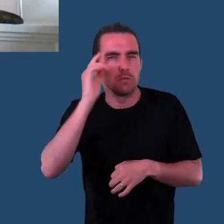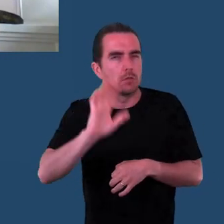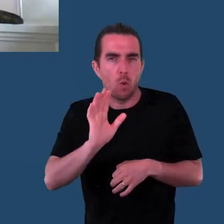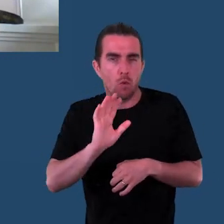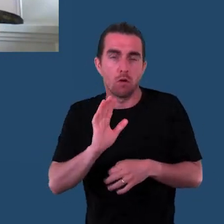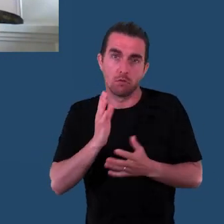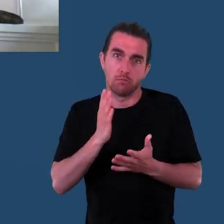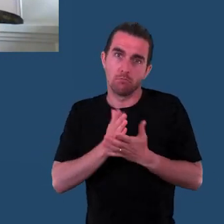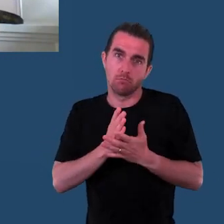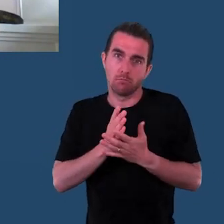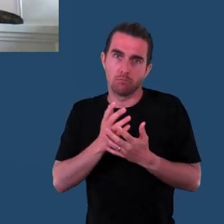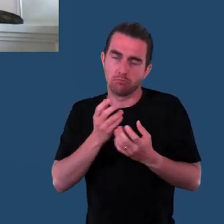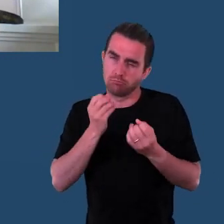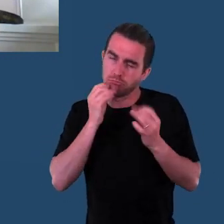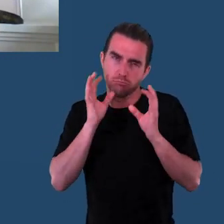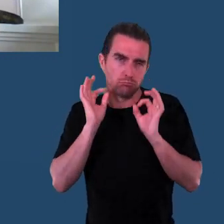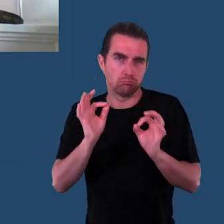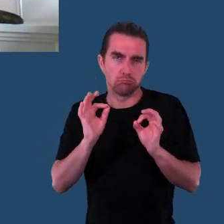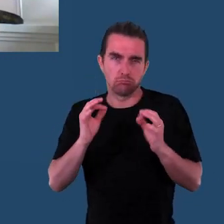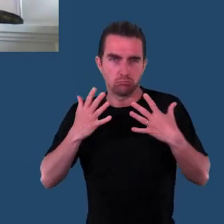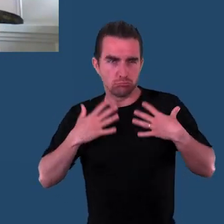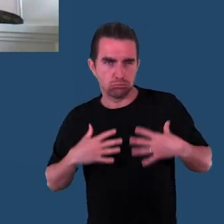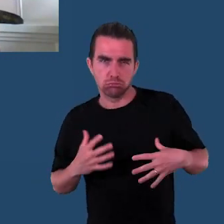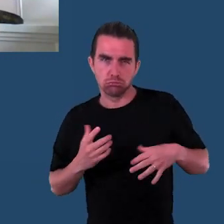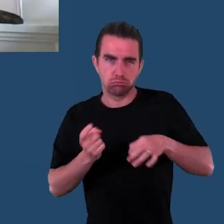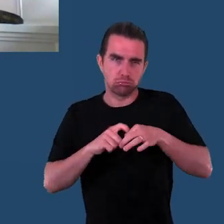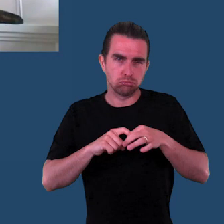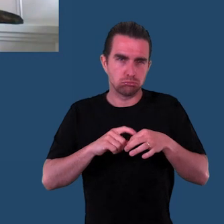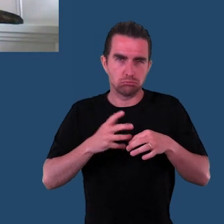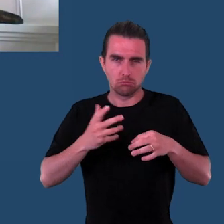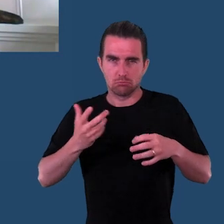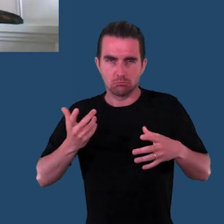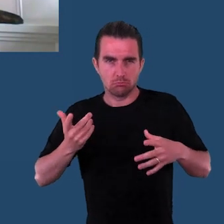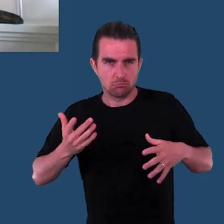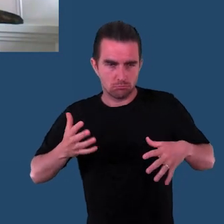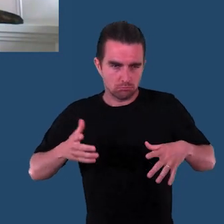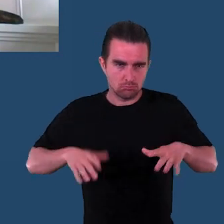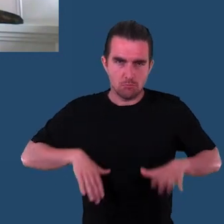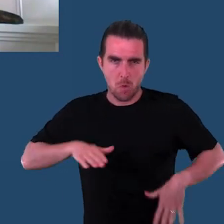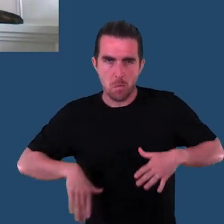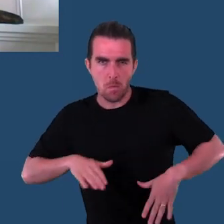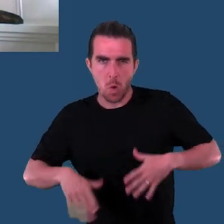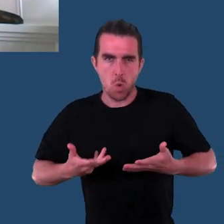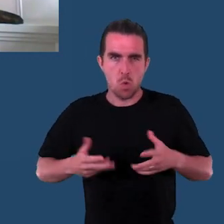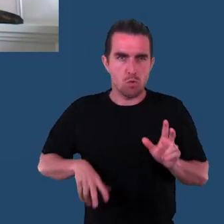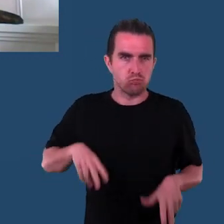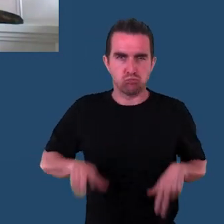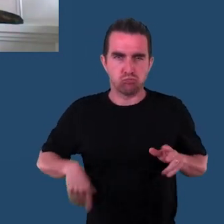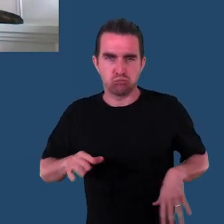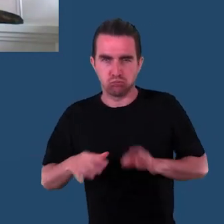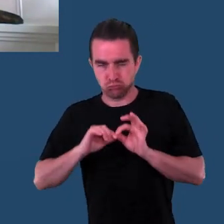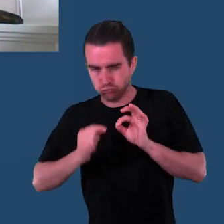I think they were pretty all right. And they, yeah, many of them, like I said, would have been probably quite fast.